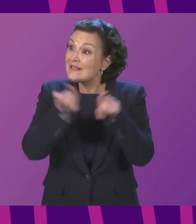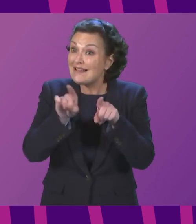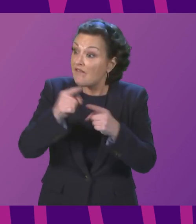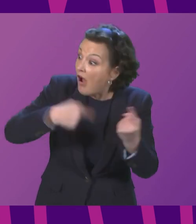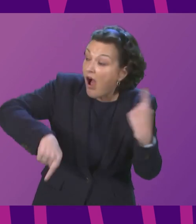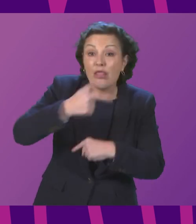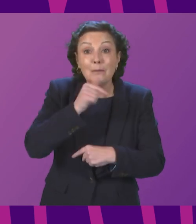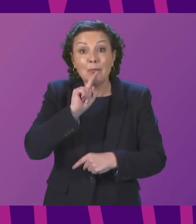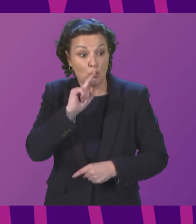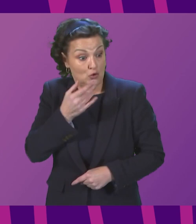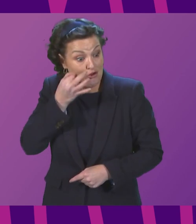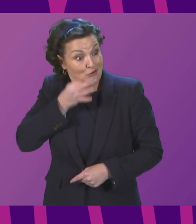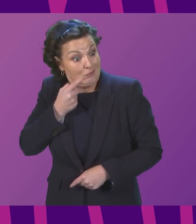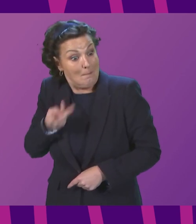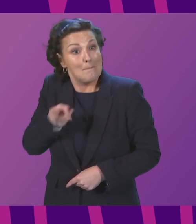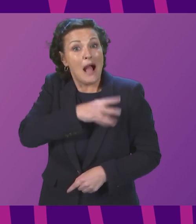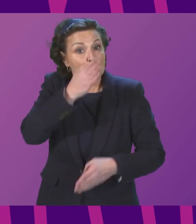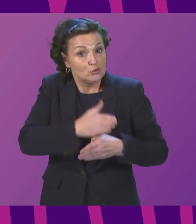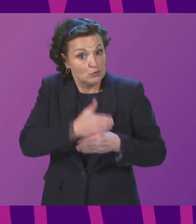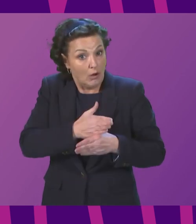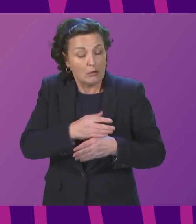should test in line with broader advice, after that.